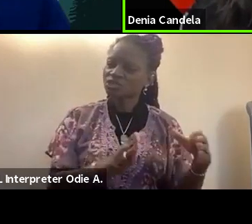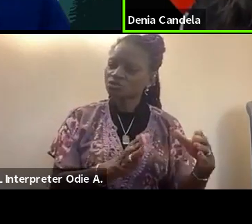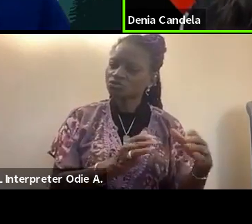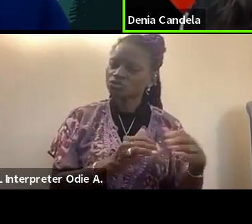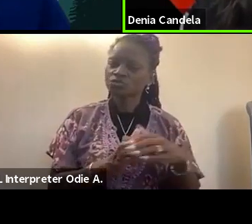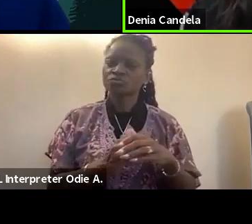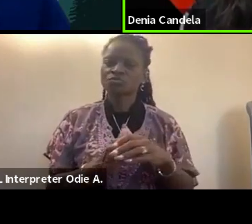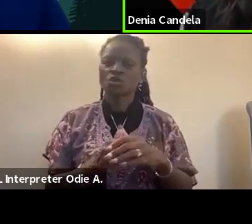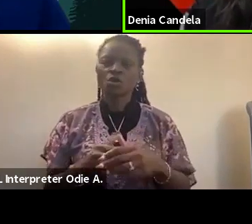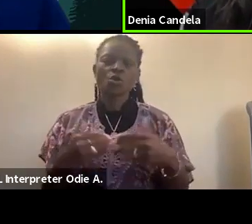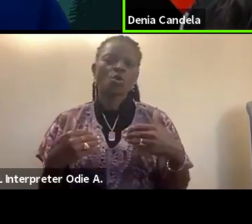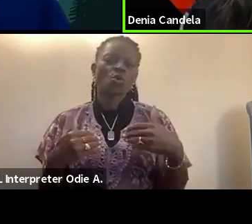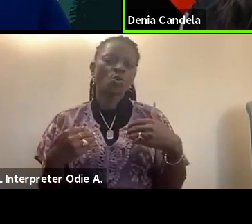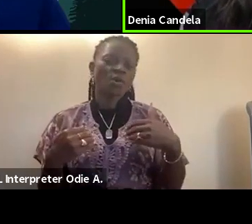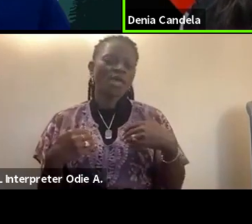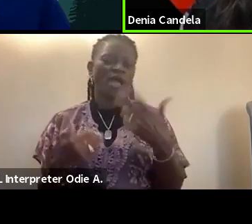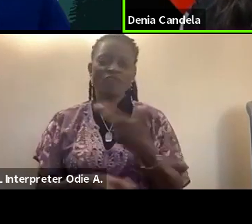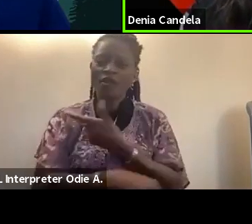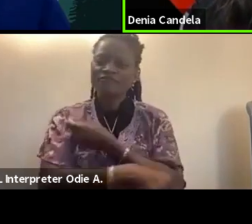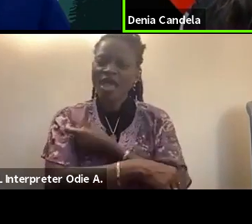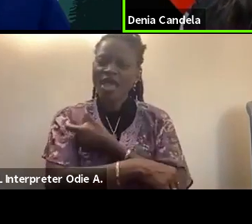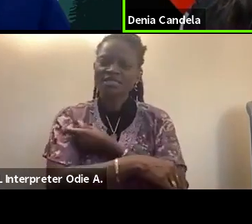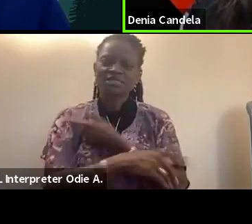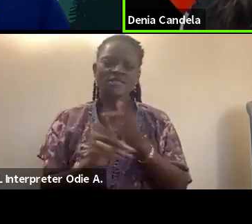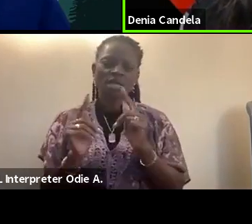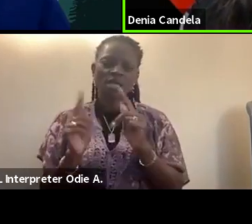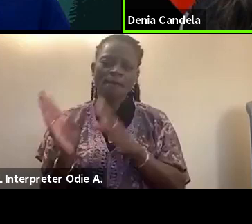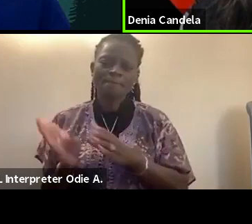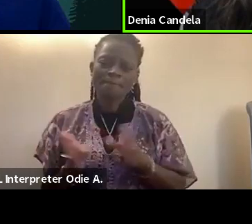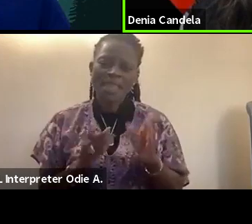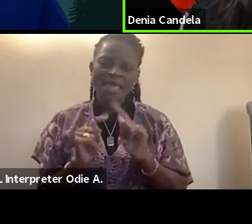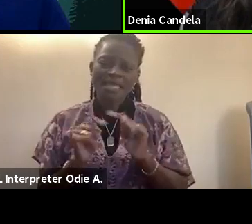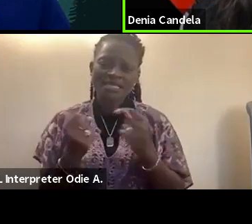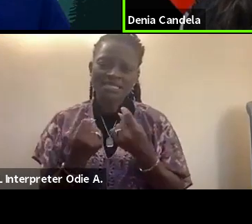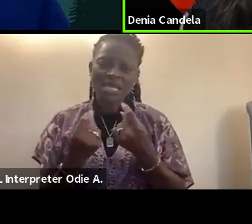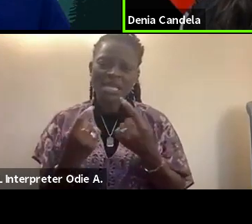our vaccine planning team, Scott, and we've been able to strategically focus